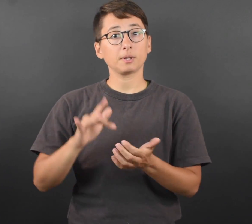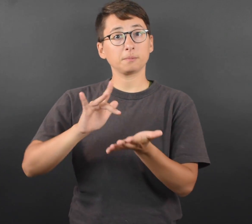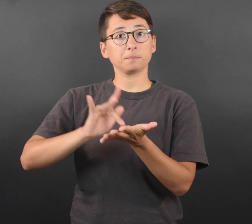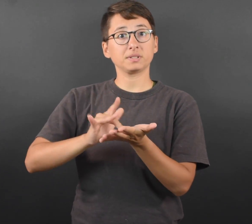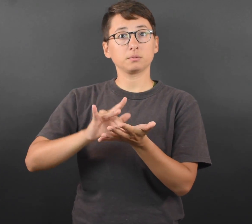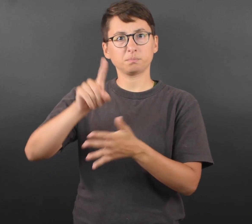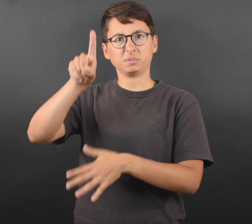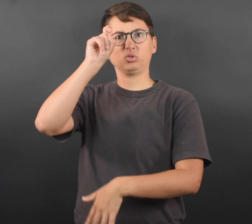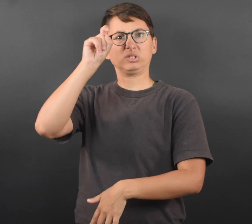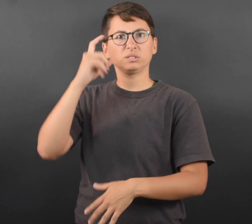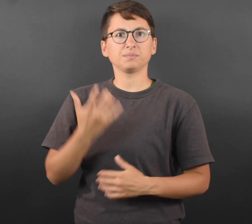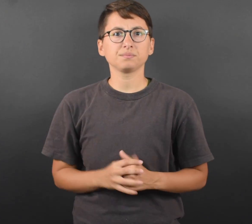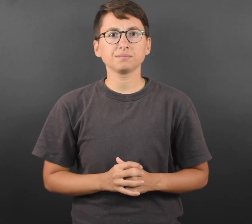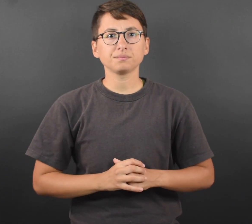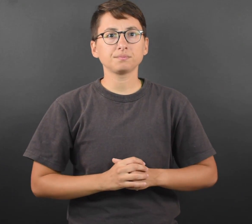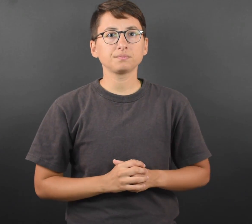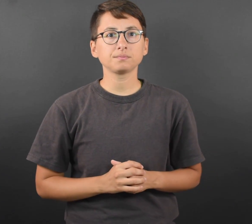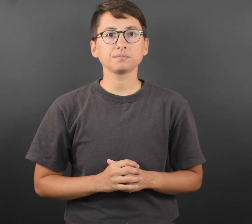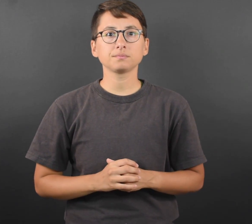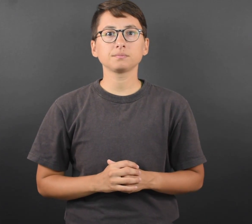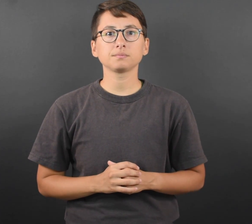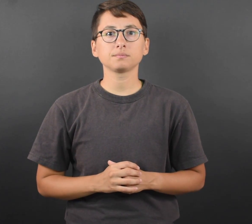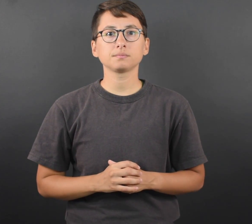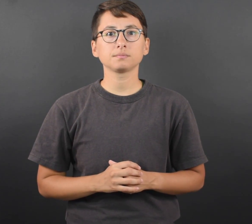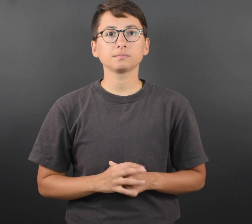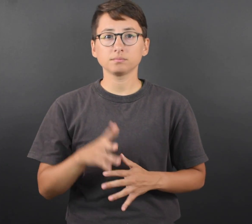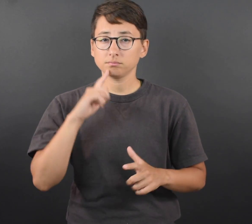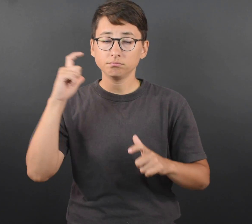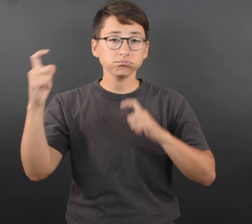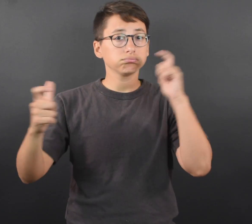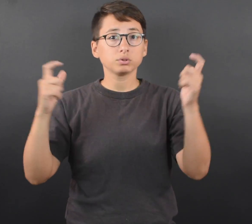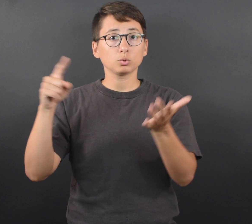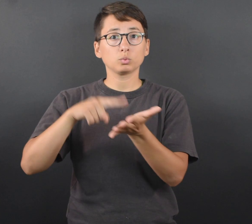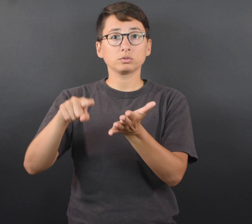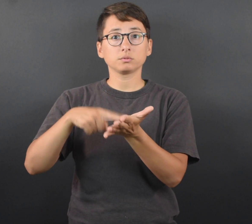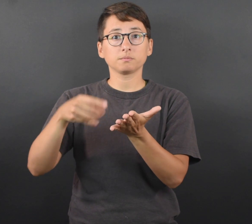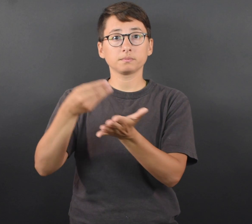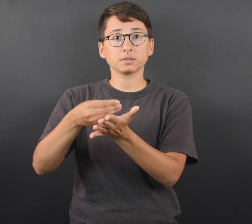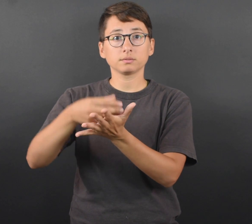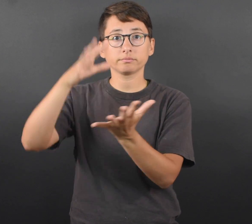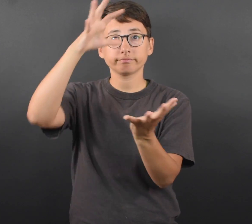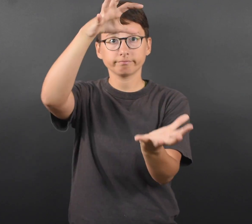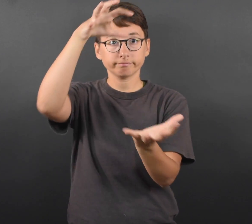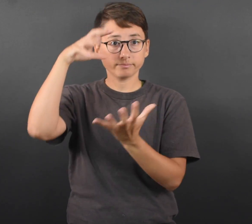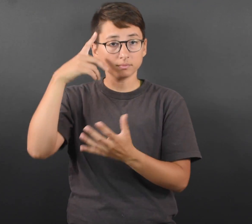Medical mysteries A massive research funding effort from the